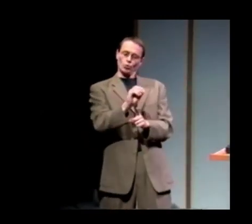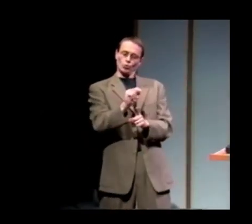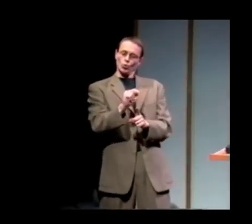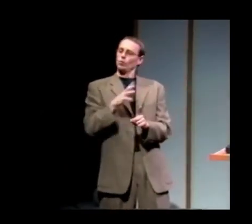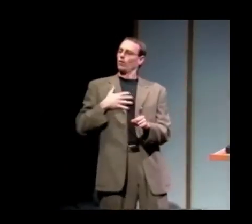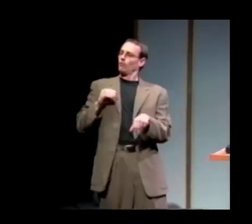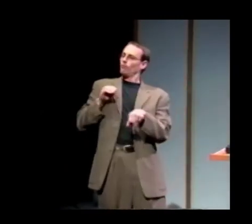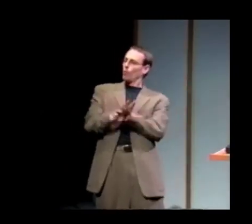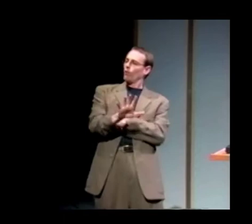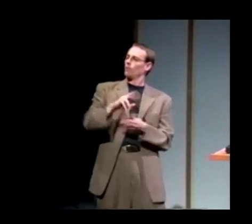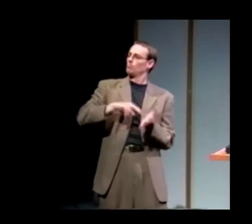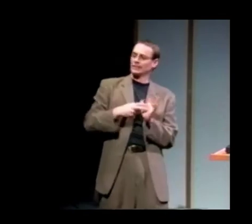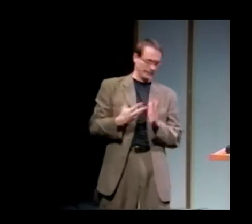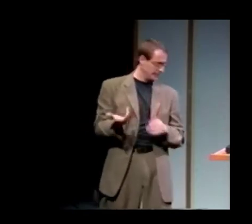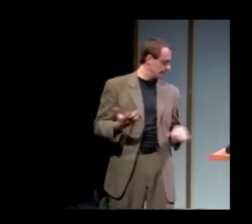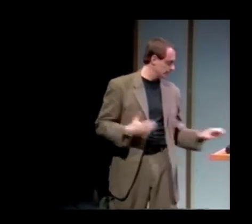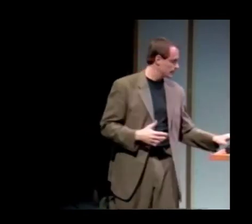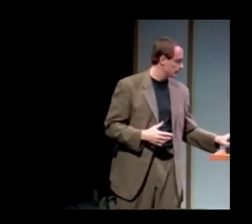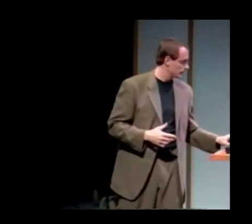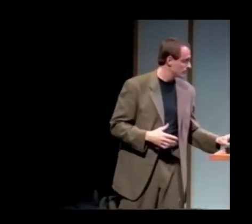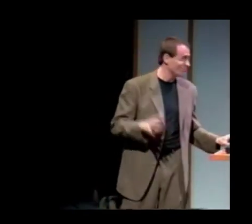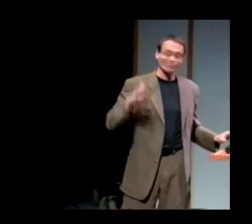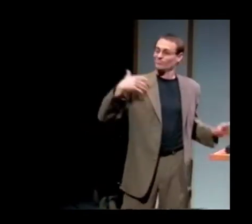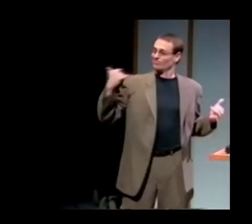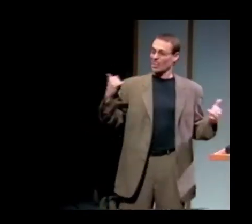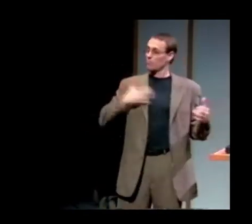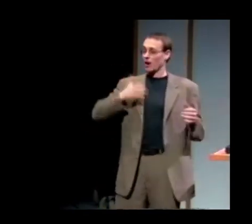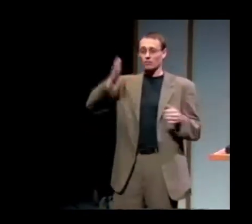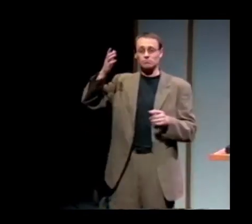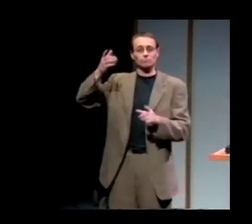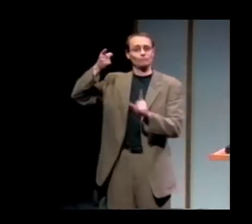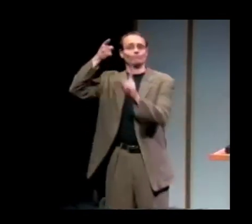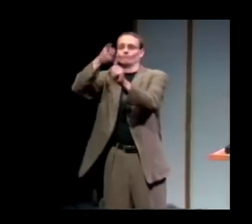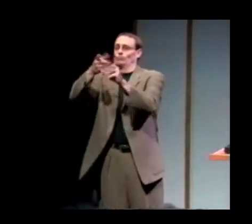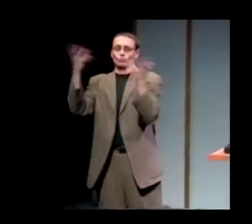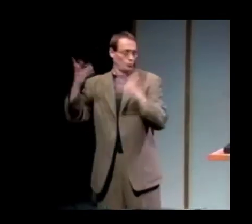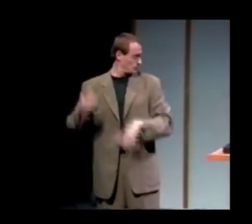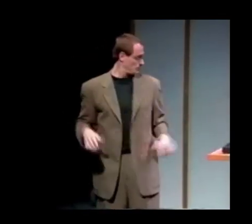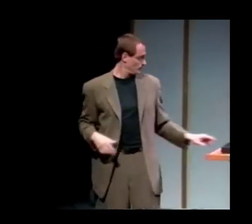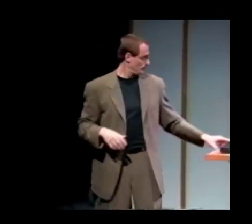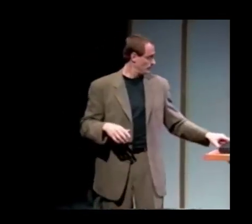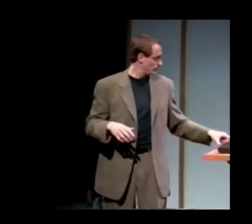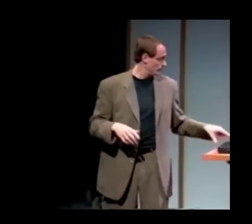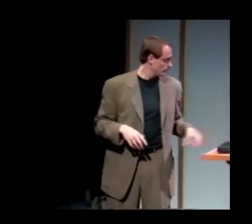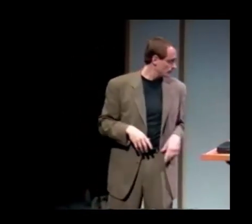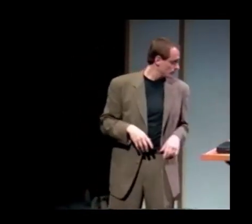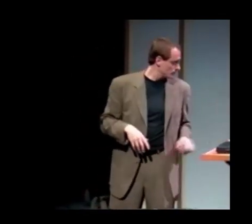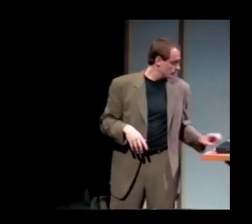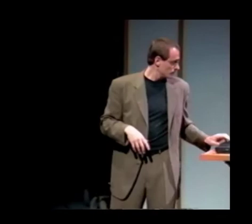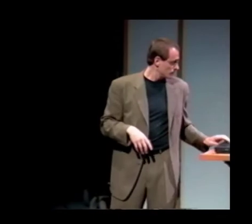SO HOW YOU MAKE A WORD AND HOW THE ROOT OF THE WORD INFLUENCES THE WORD IS VERY INTERESTING TO ME.